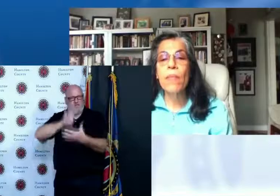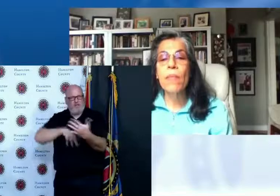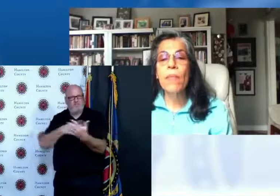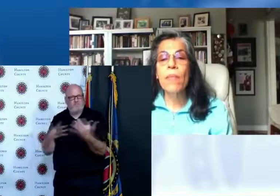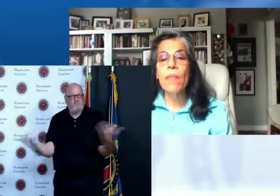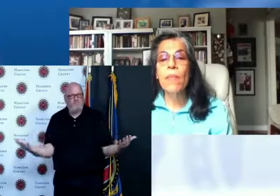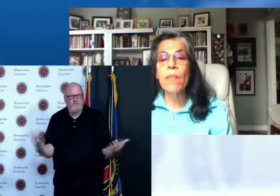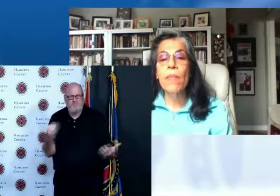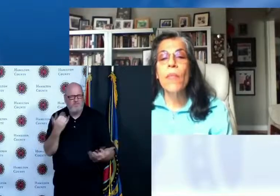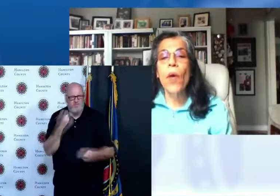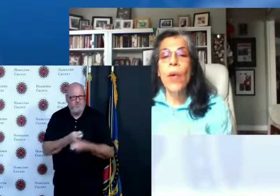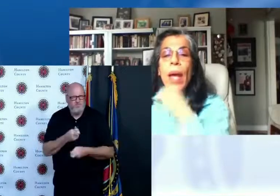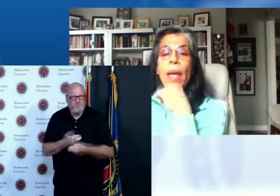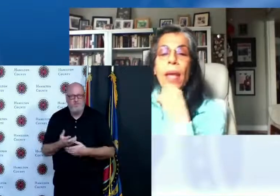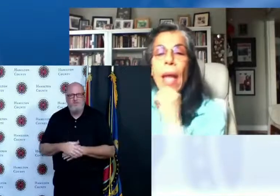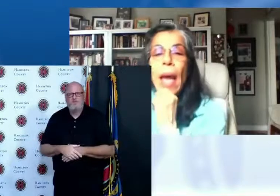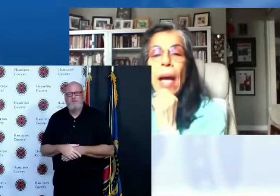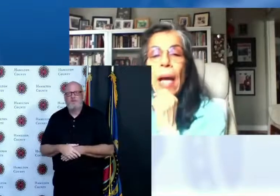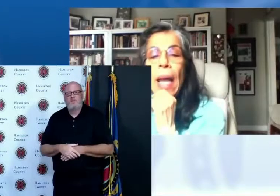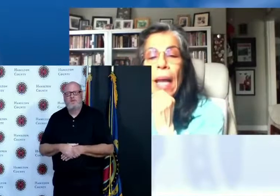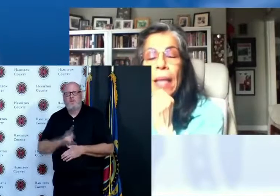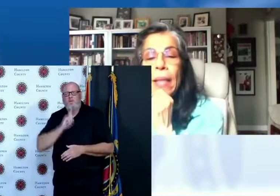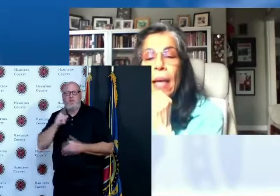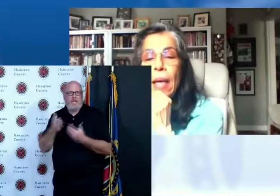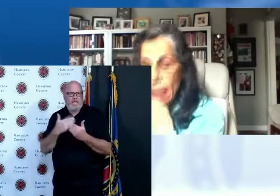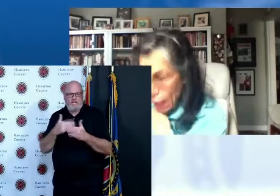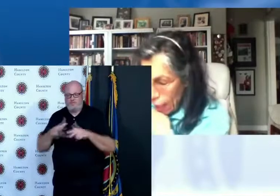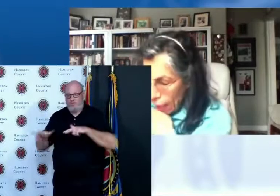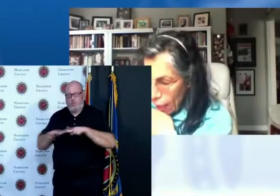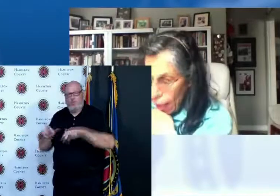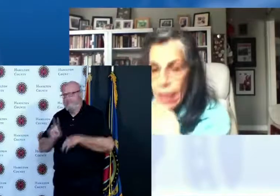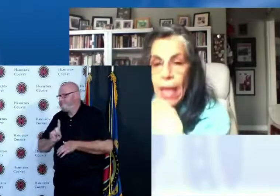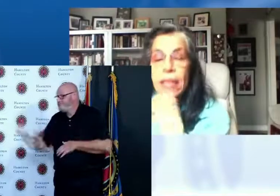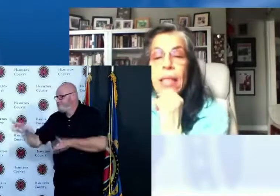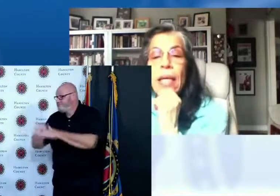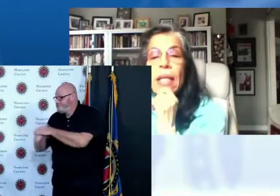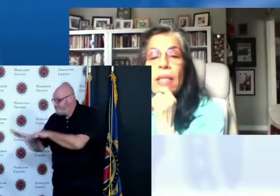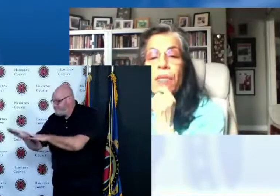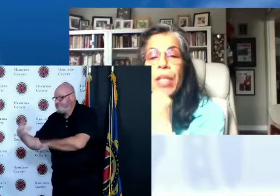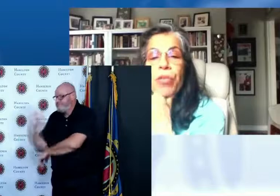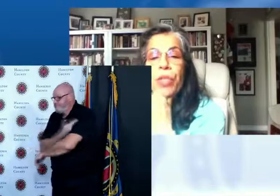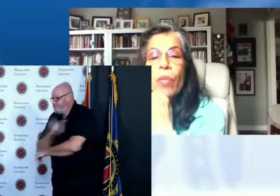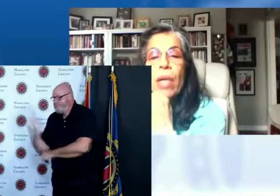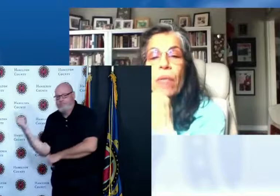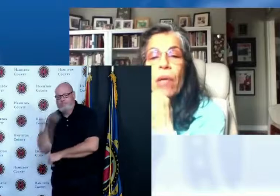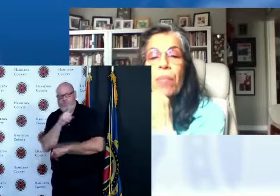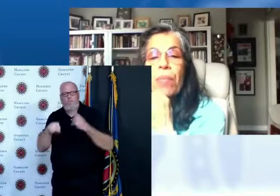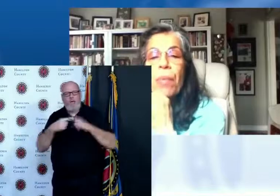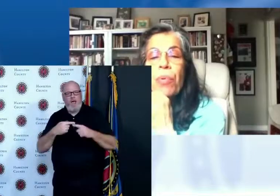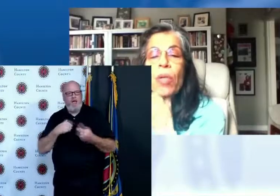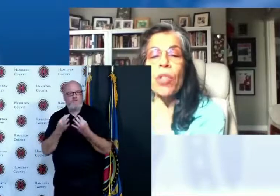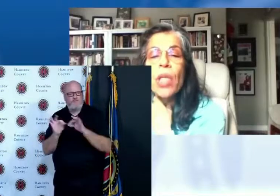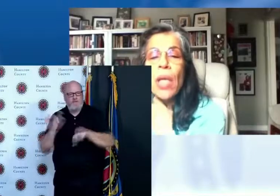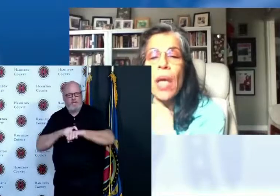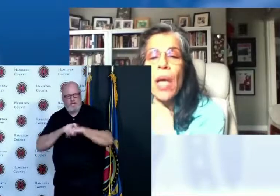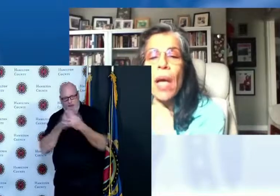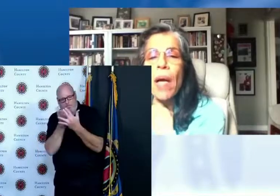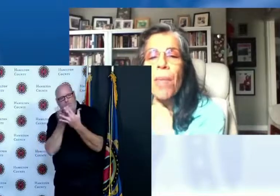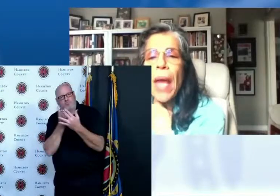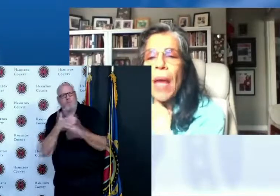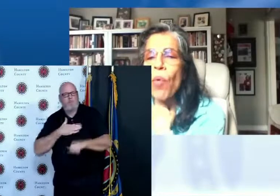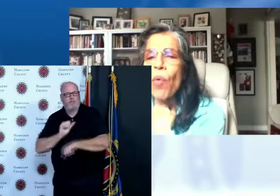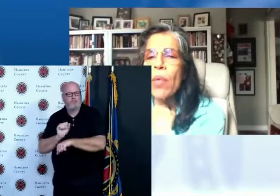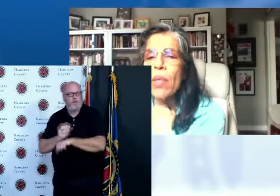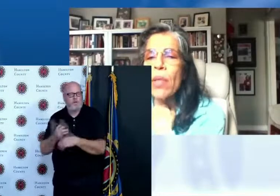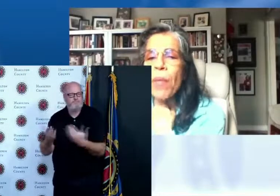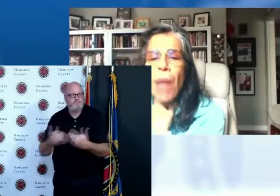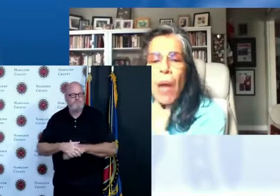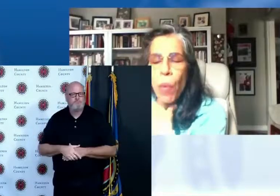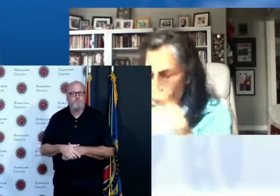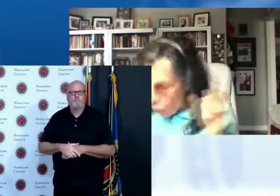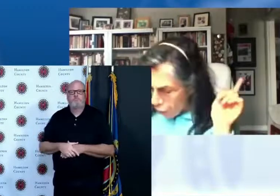in life okay and that's that's a very interesting way to approach it and one other